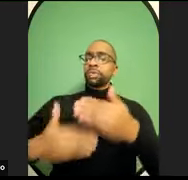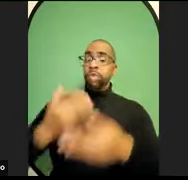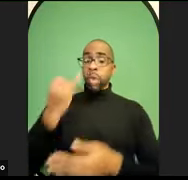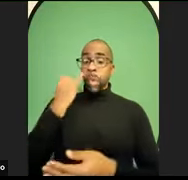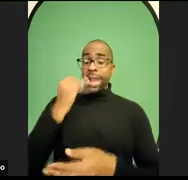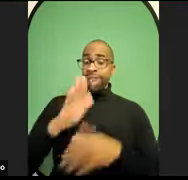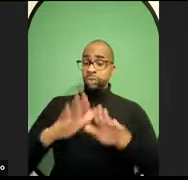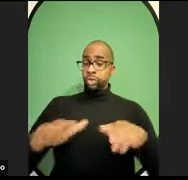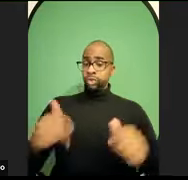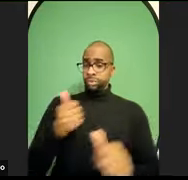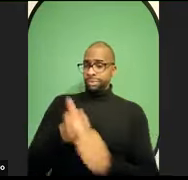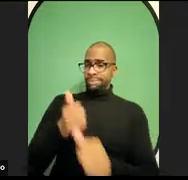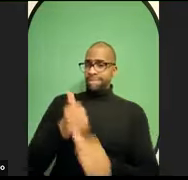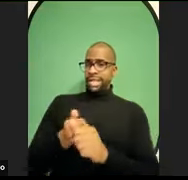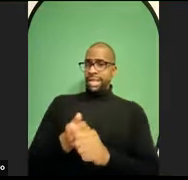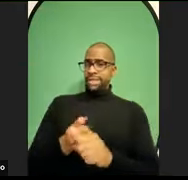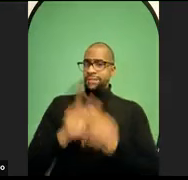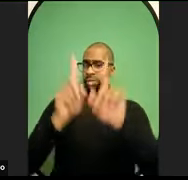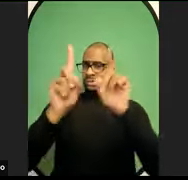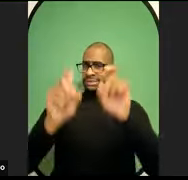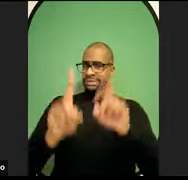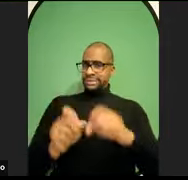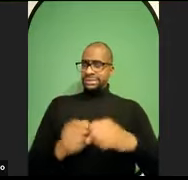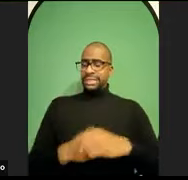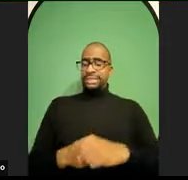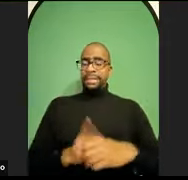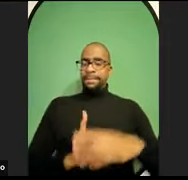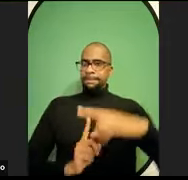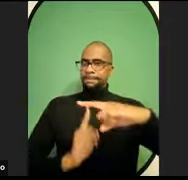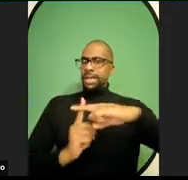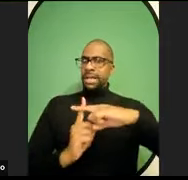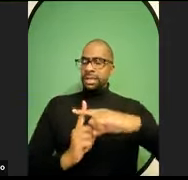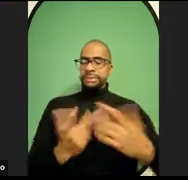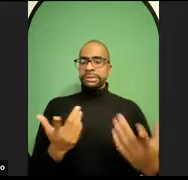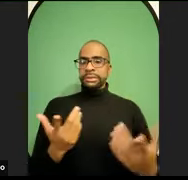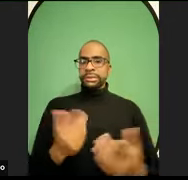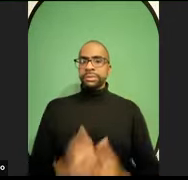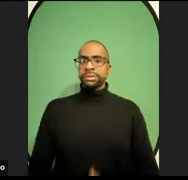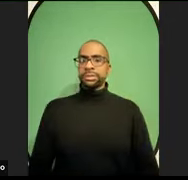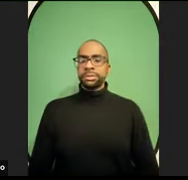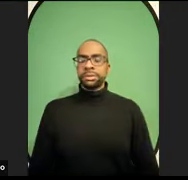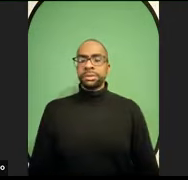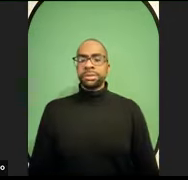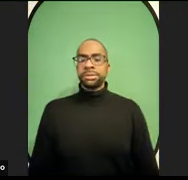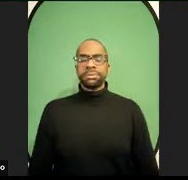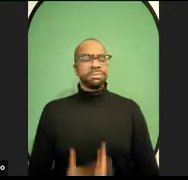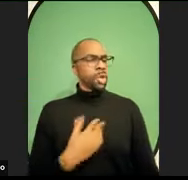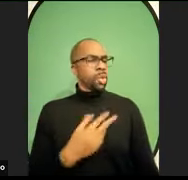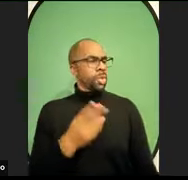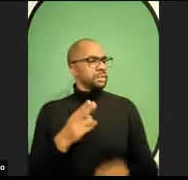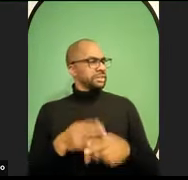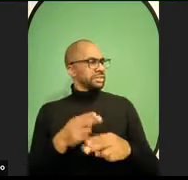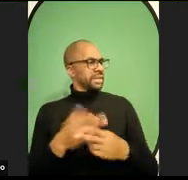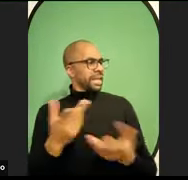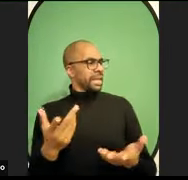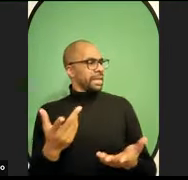the procedure when a ch the procedure when a child test positive. like Like what happens in that situation Like what happens in that situation because I know we